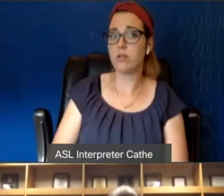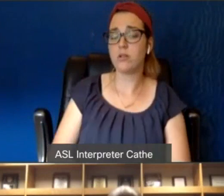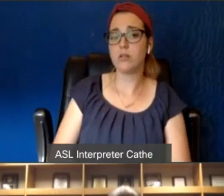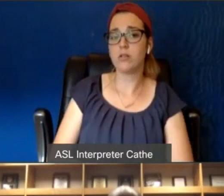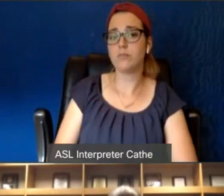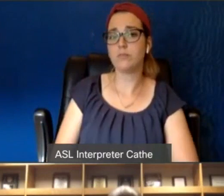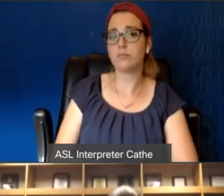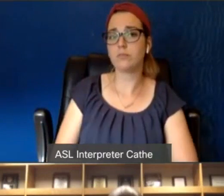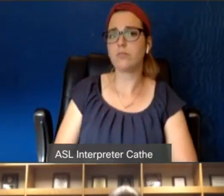Or is that outside your lane?